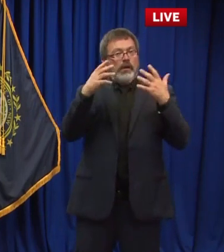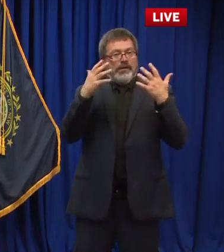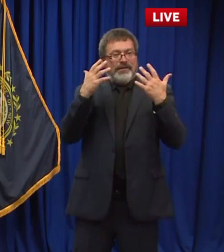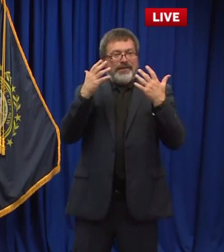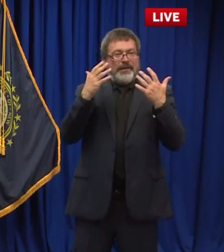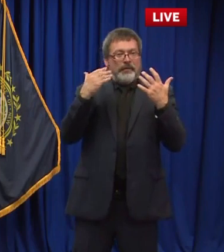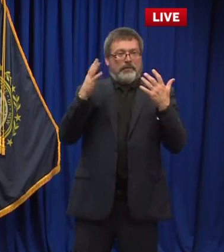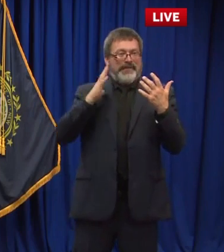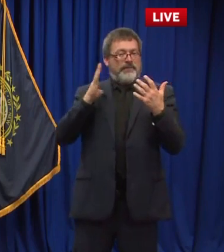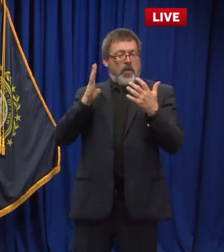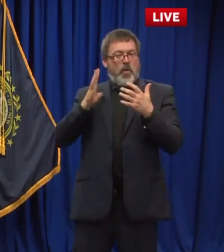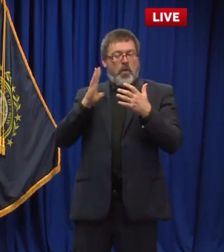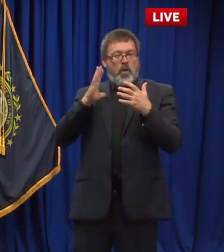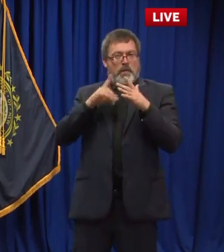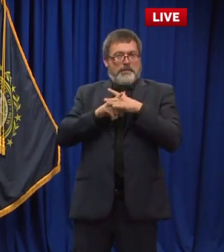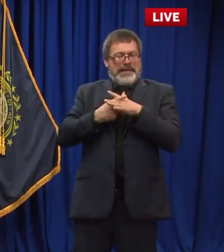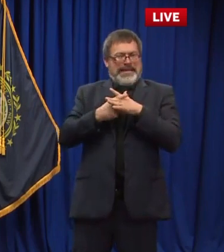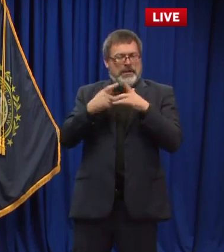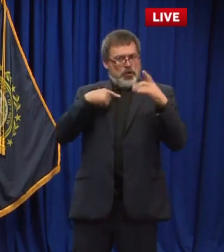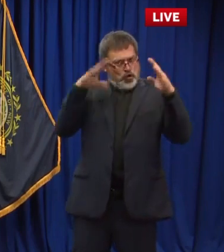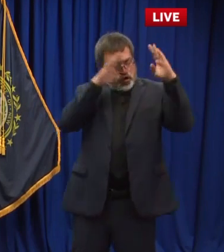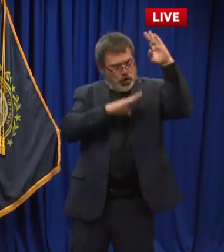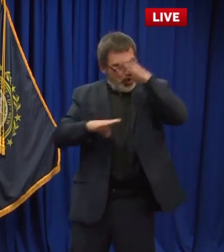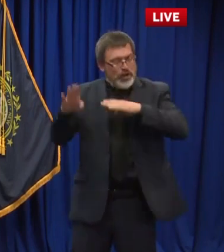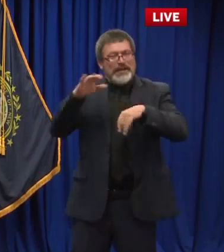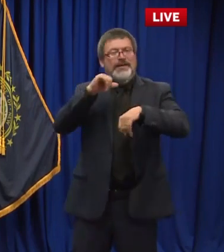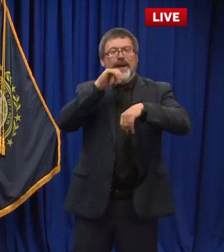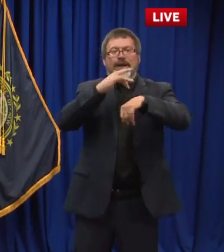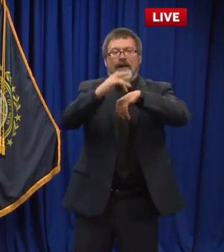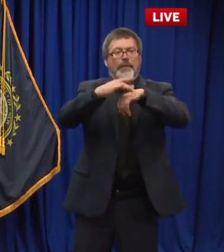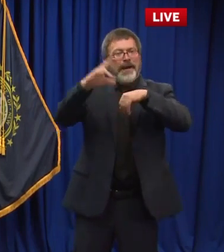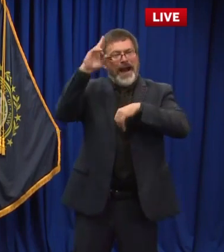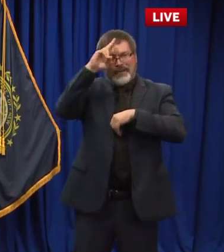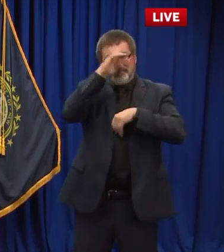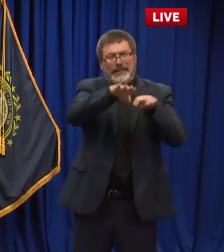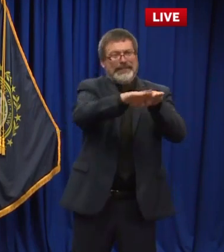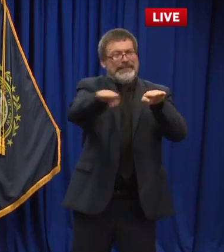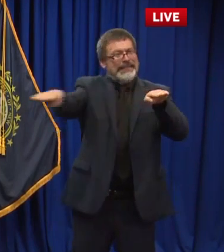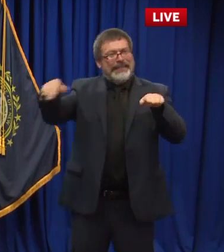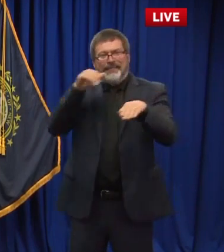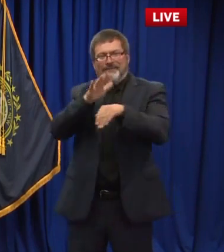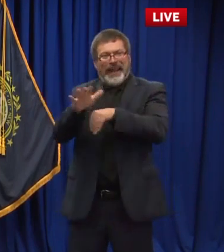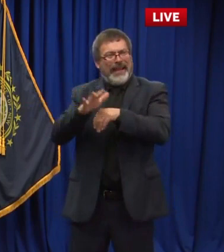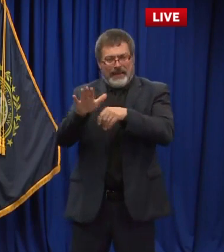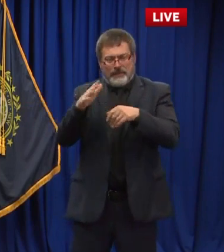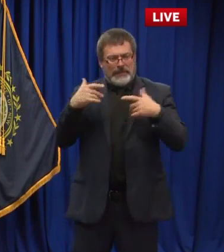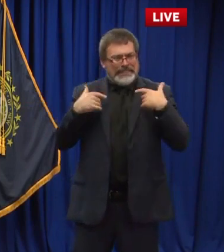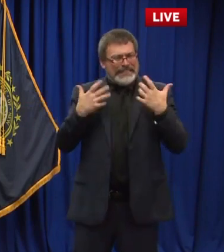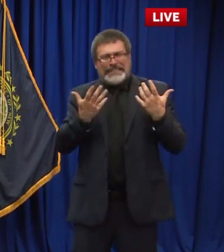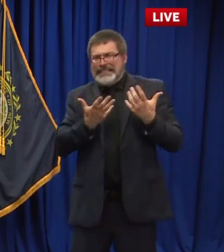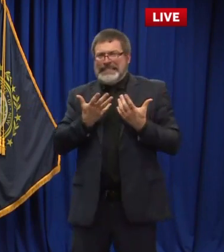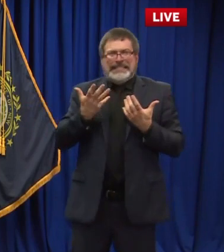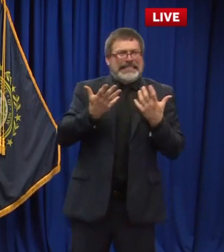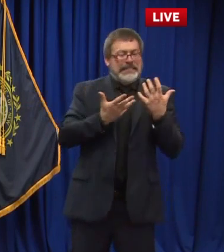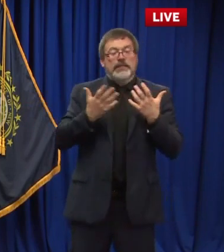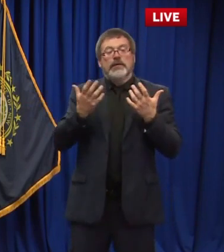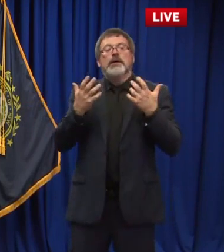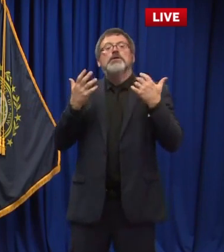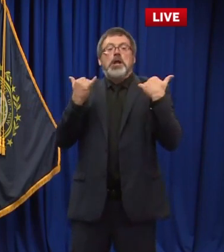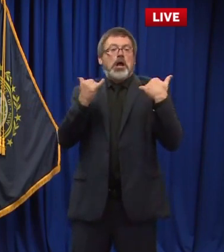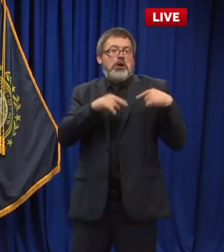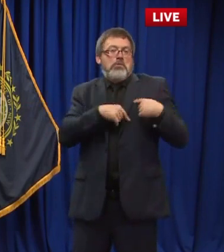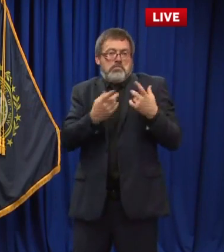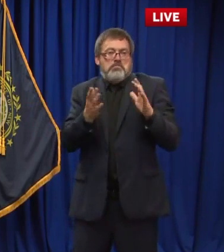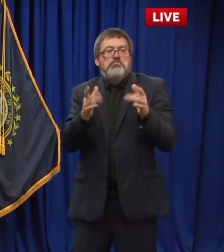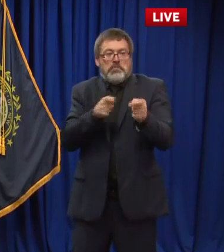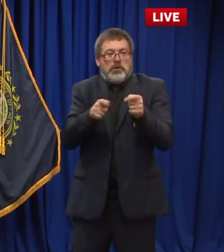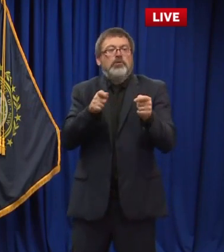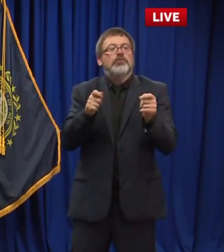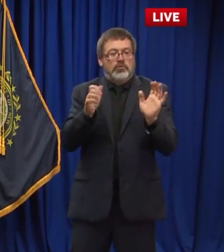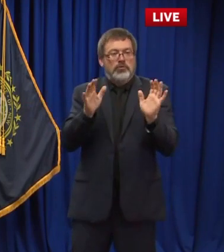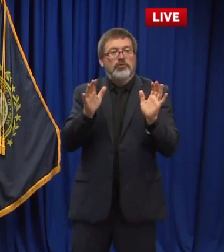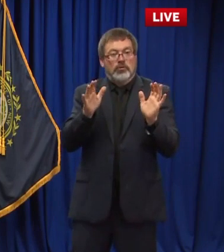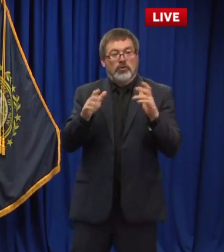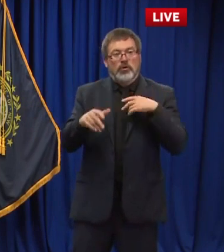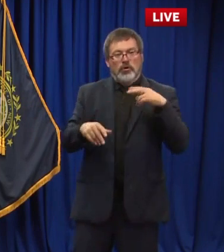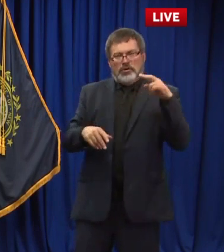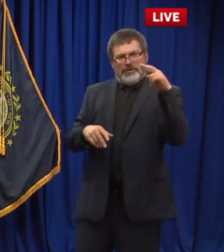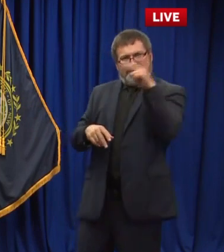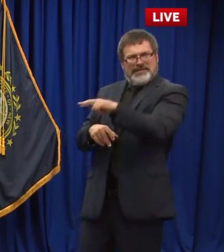AT WHAT POINT WOULD THE NUMBER OF COVID CASES IN NEW HAMPSHIRE BE AT A LEVEL THAT HOSPITALS WOULD FEEL THE PRESSURE AS YOU SEE HAPPENING IN OTHER PARTS OF THE COUNTRY?